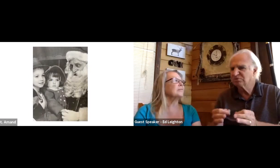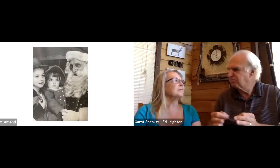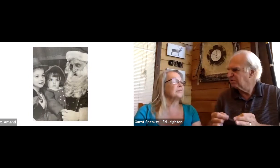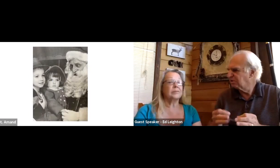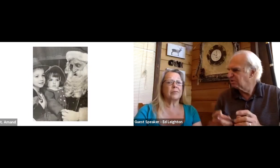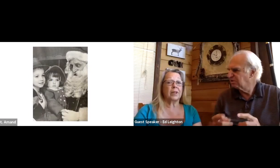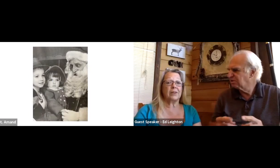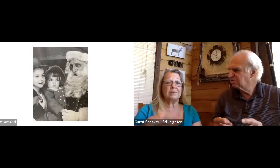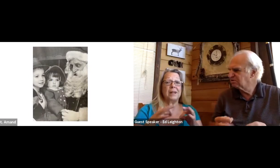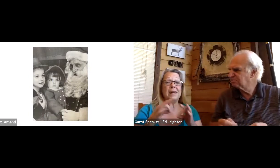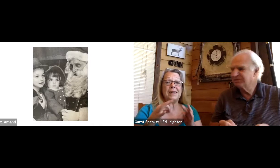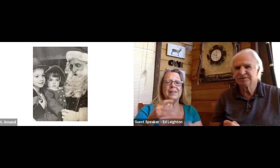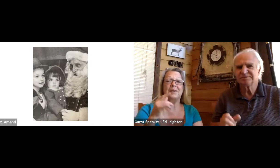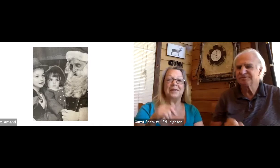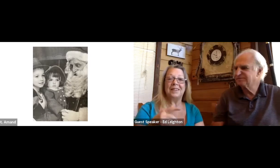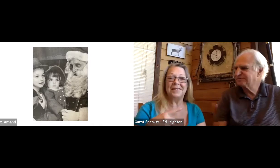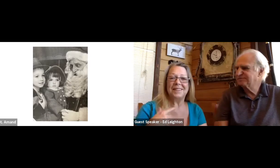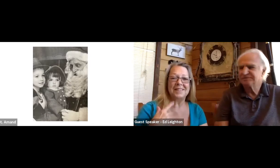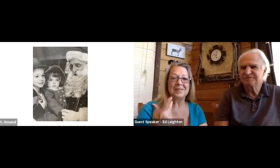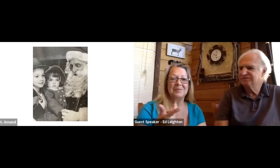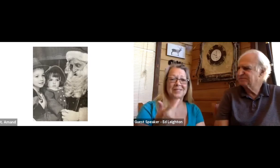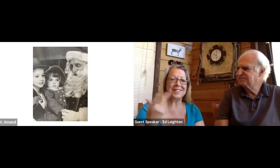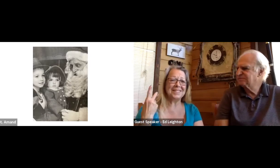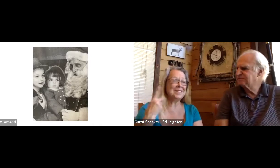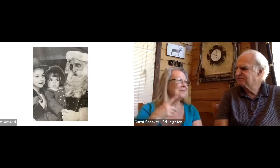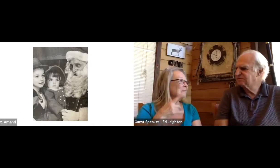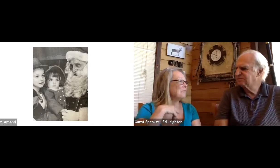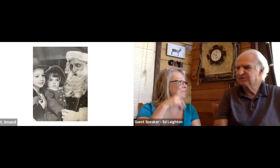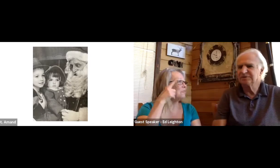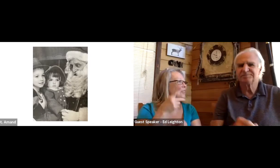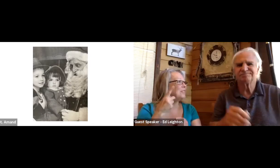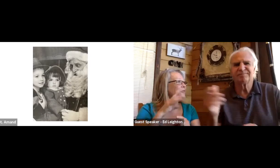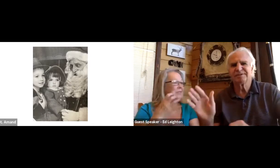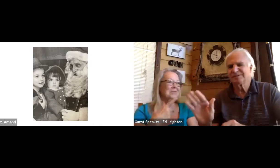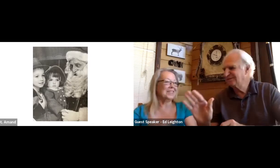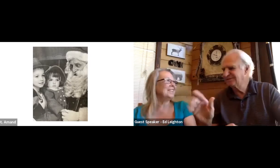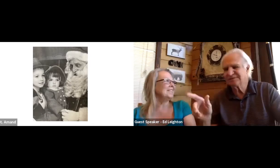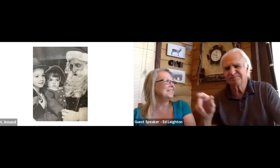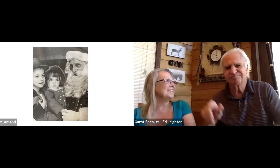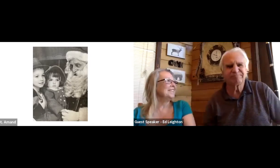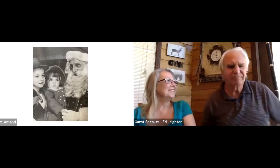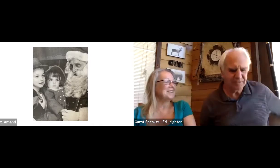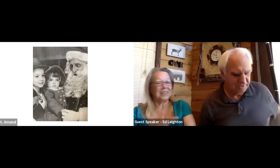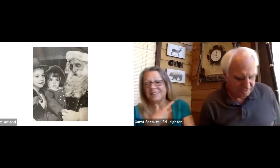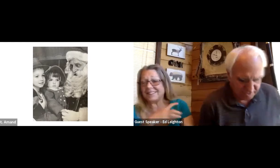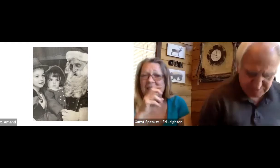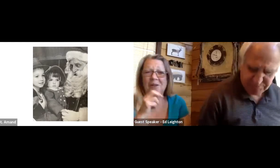Ed: So, do you want to describe some of what we're seeing in the pictures here? Jeanine: Oh, that's just, you know, me and my brother